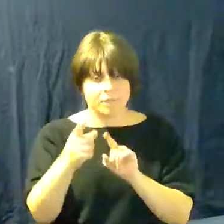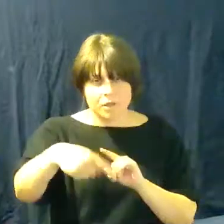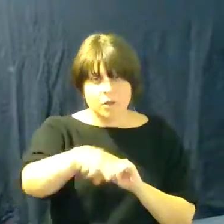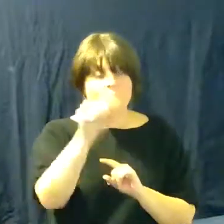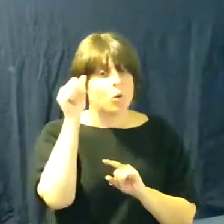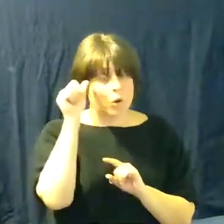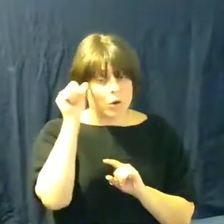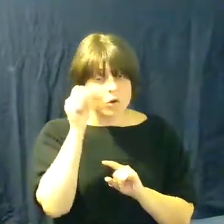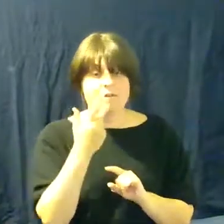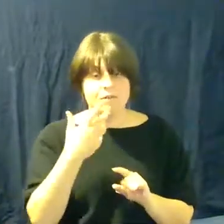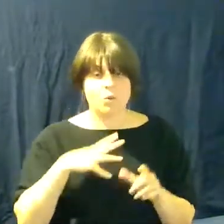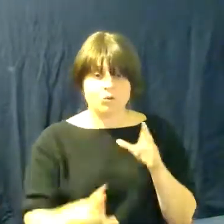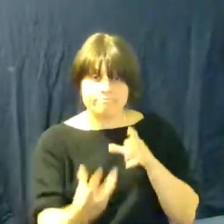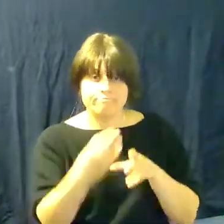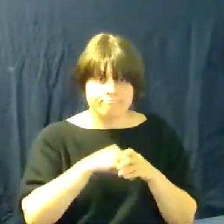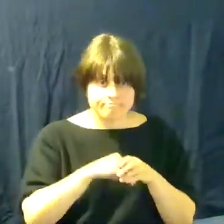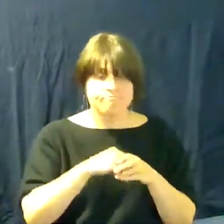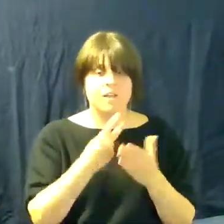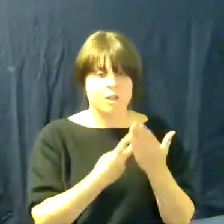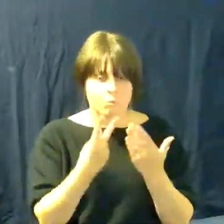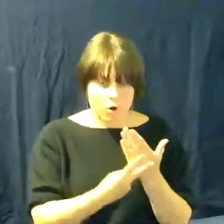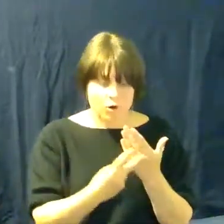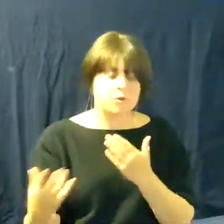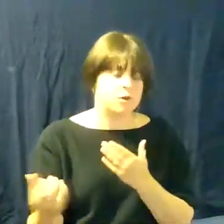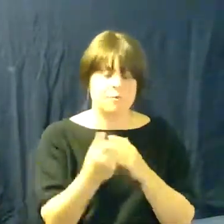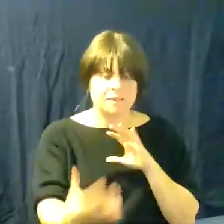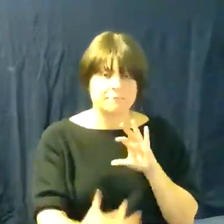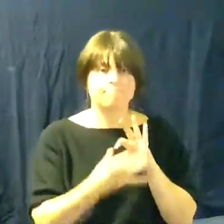I will send out an email with all that information in it so that everybody